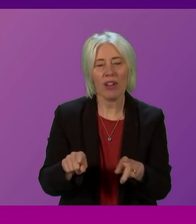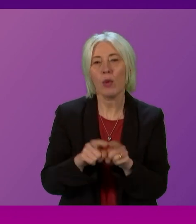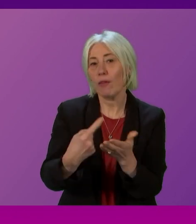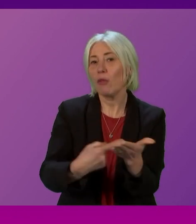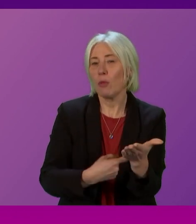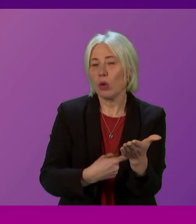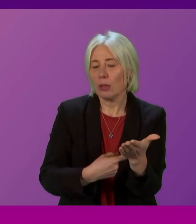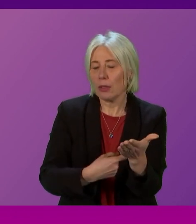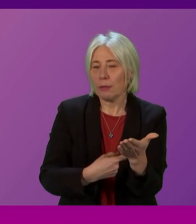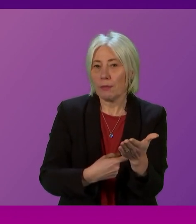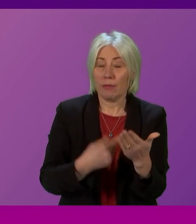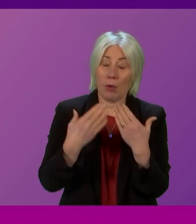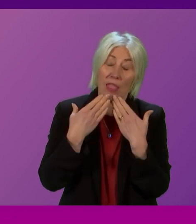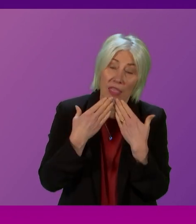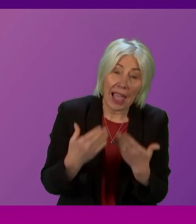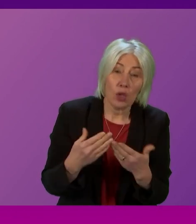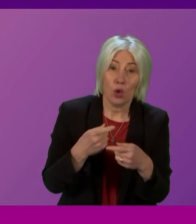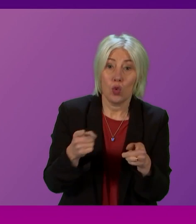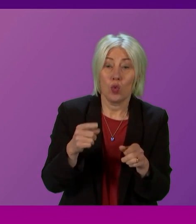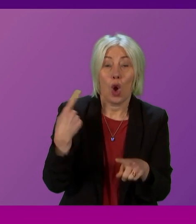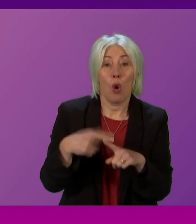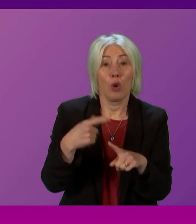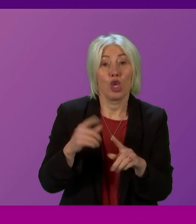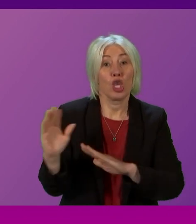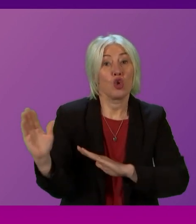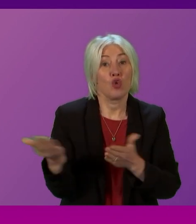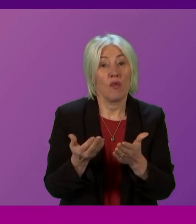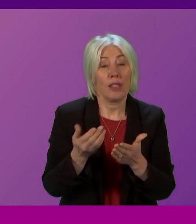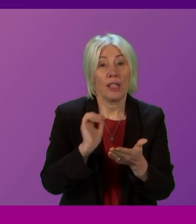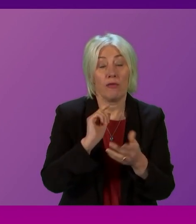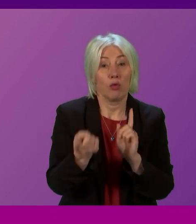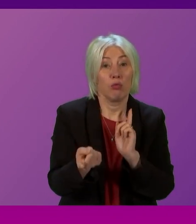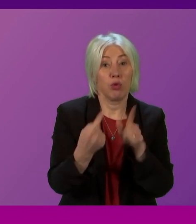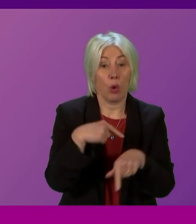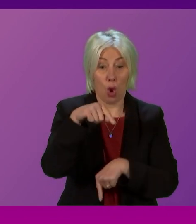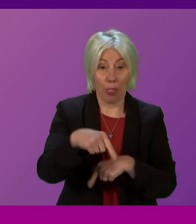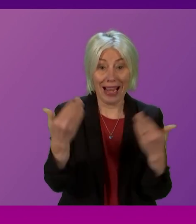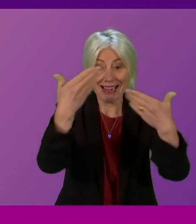I thank again the emergency services for their response on the night of the fire, and I give